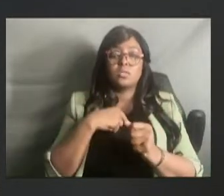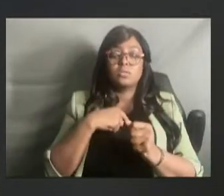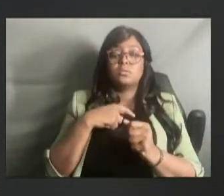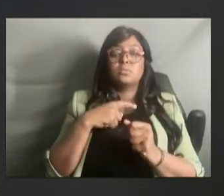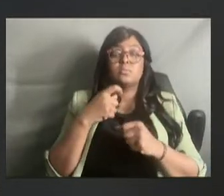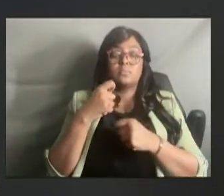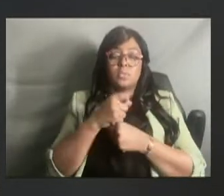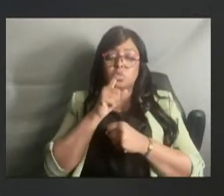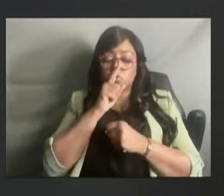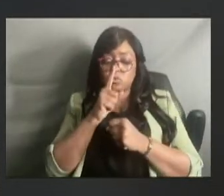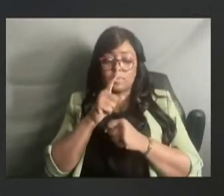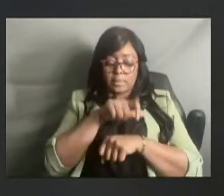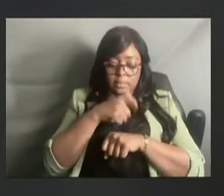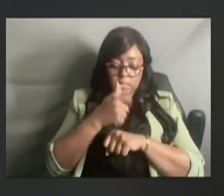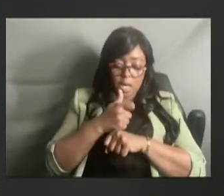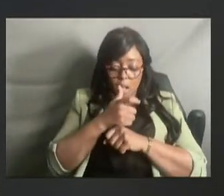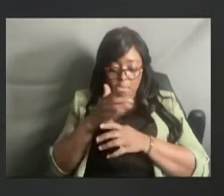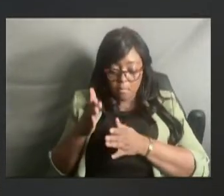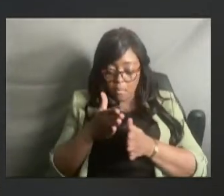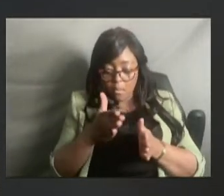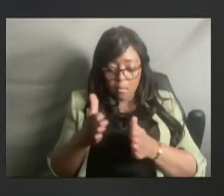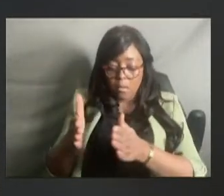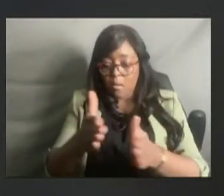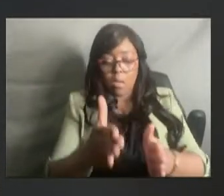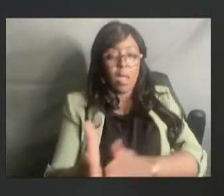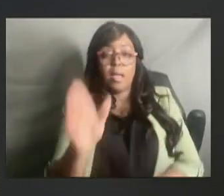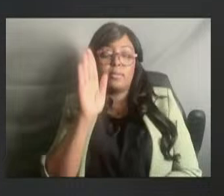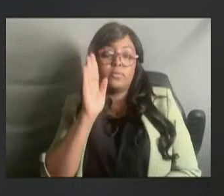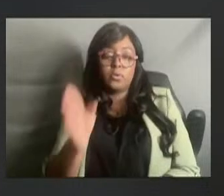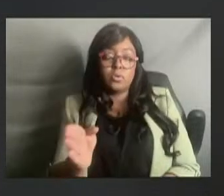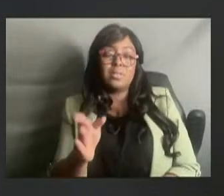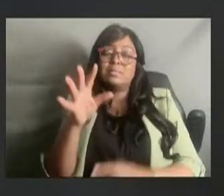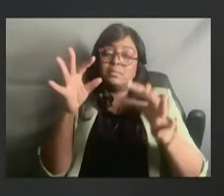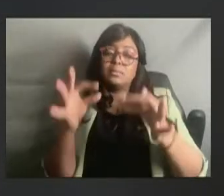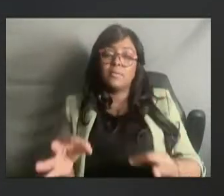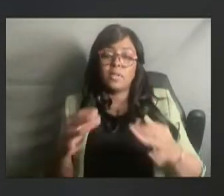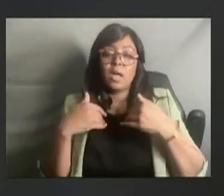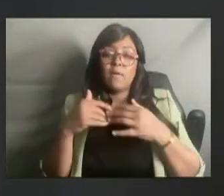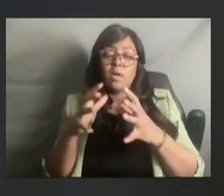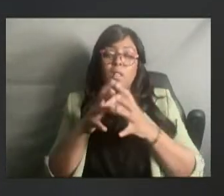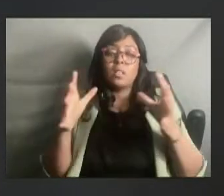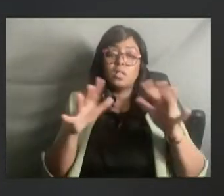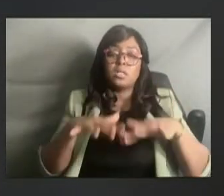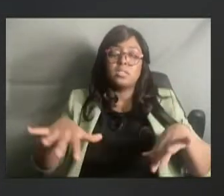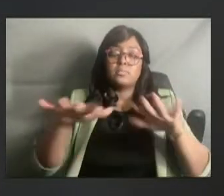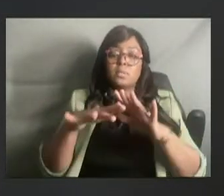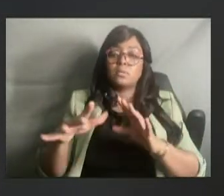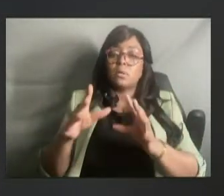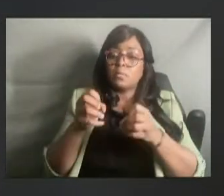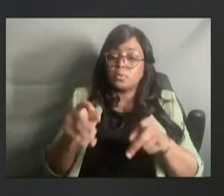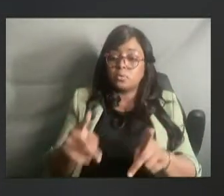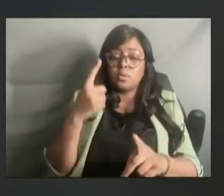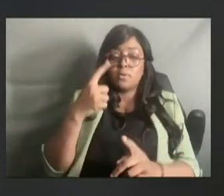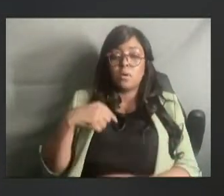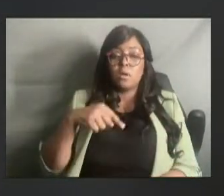for us to find a solution and for us to carve a path forward.